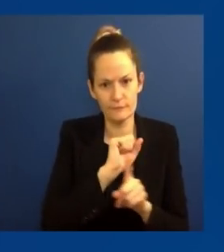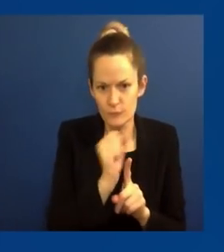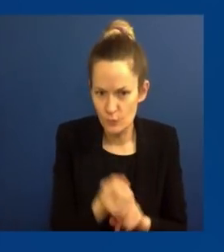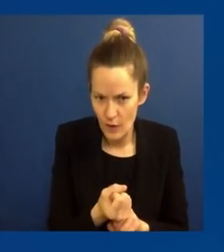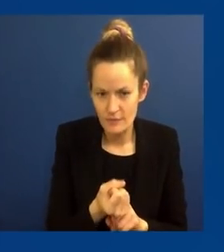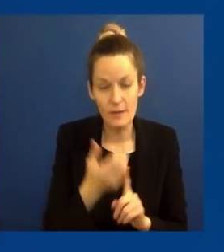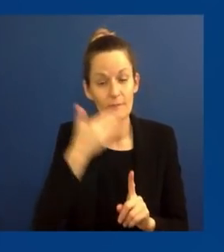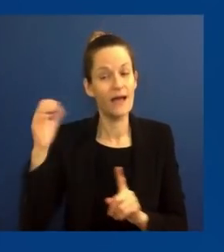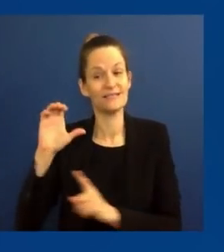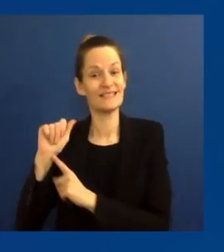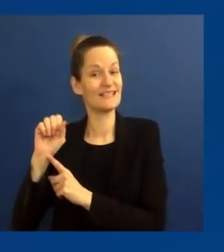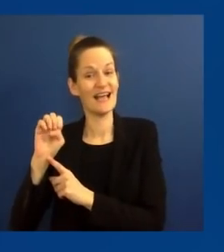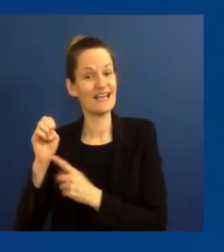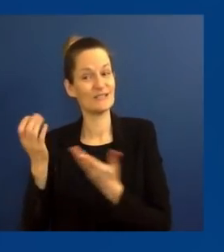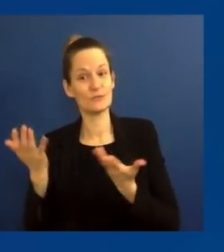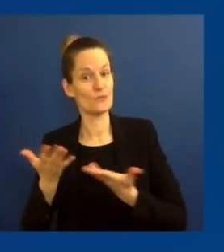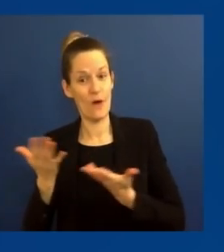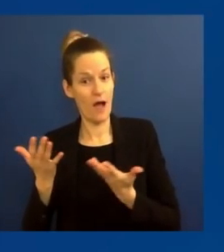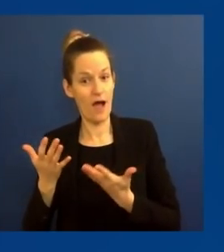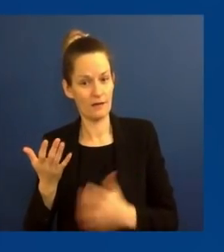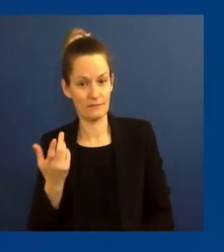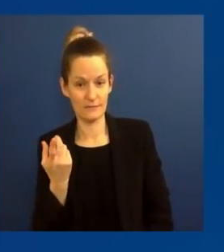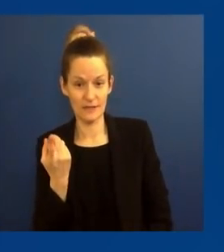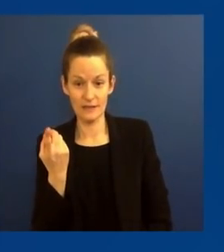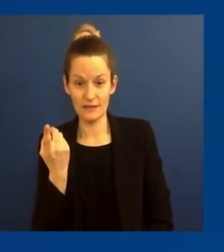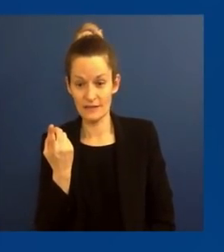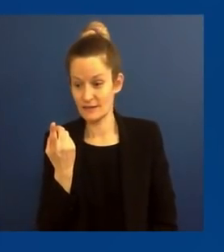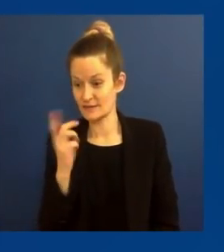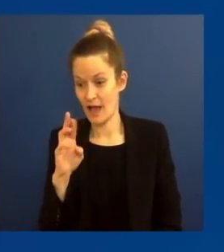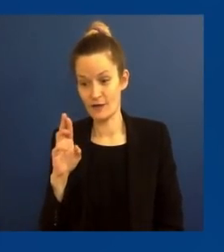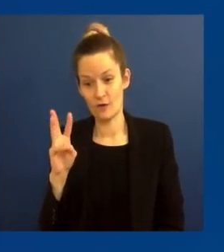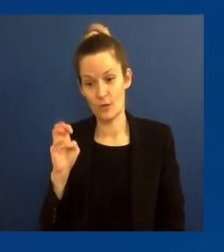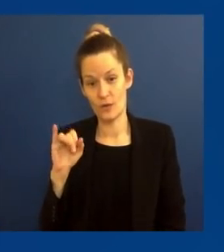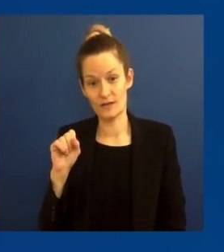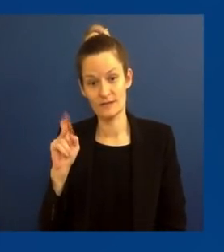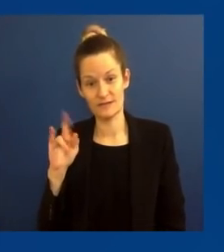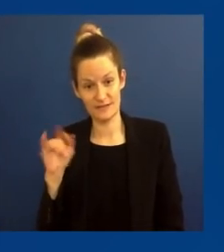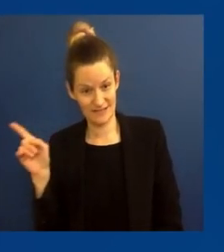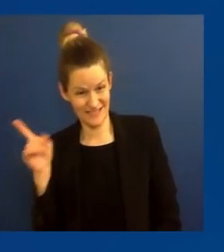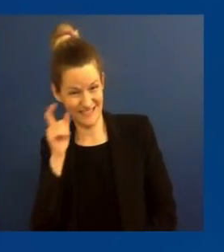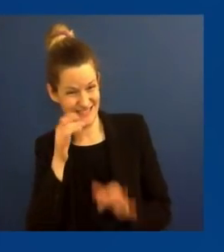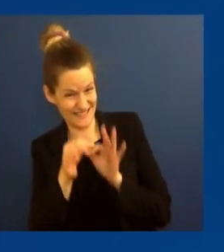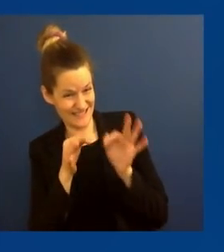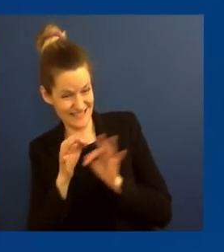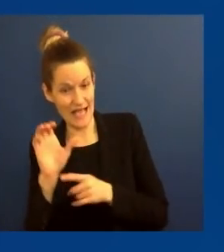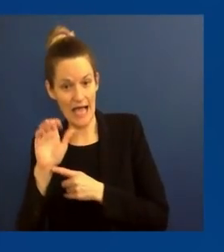that Dr. Walensky just gave us about the diminution in cases in many regions of the country